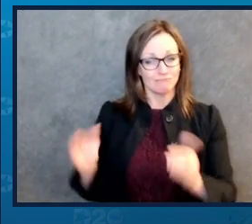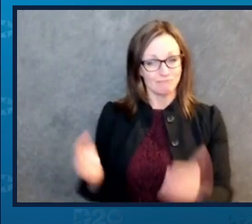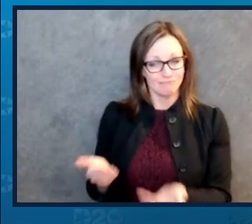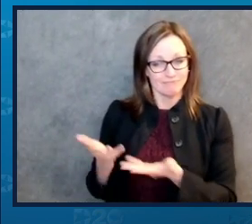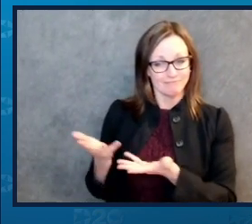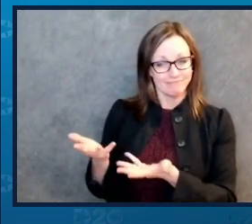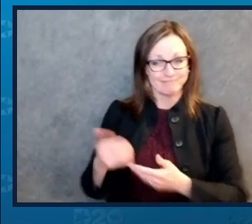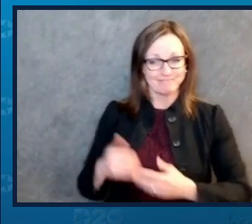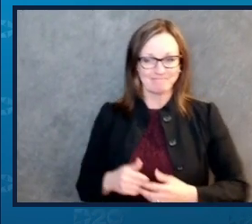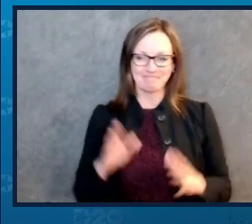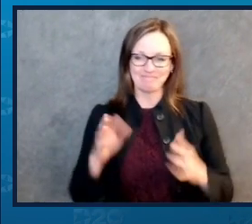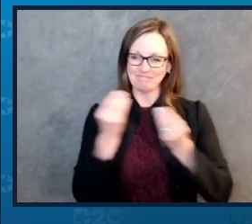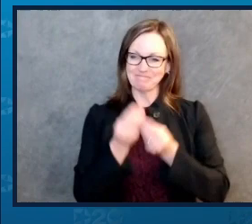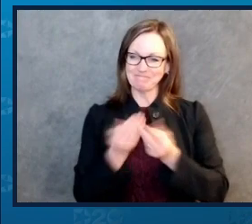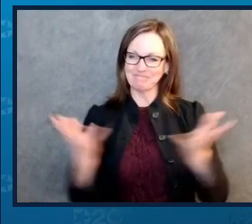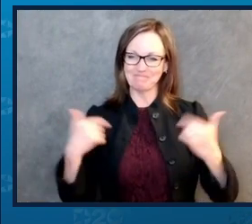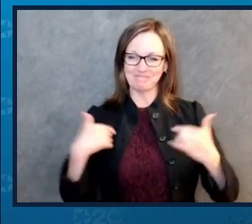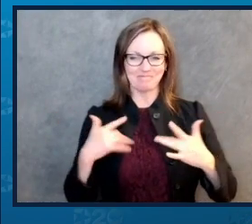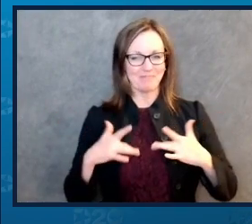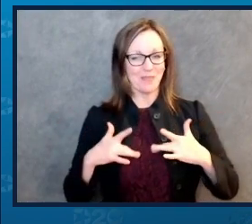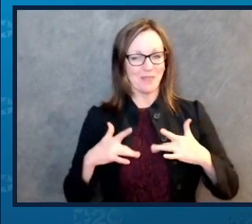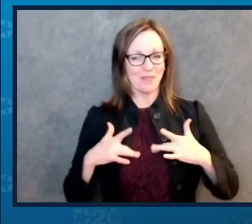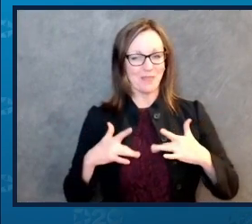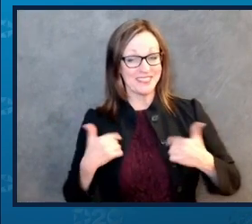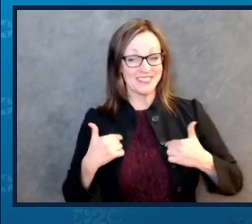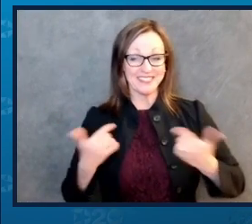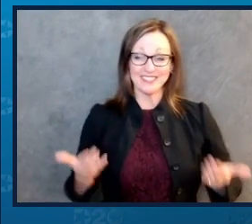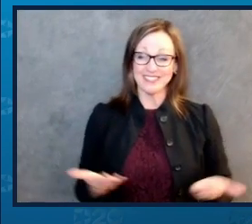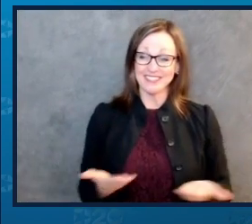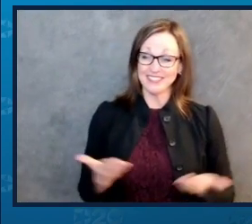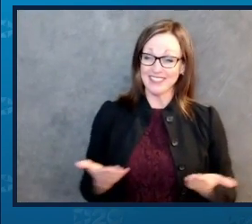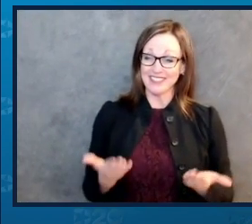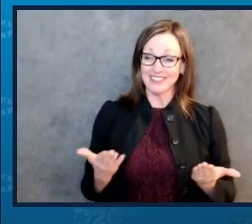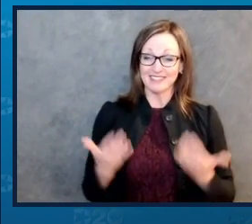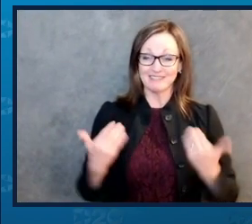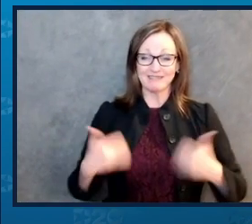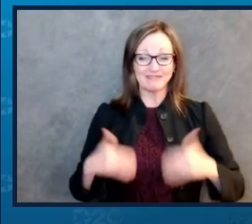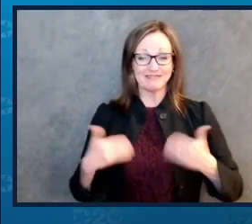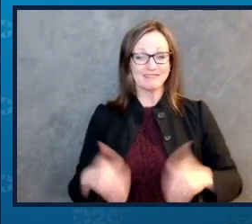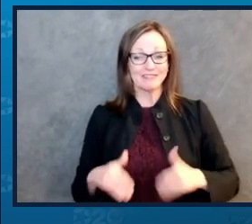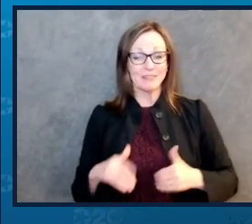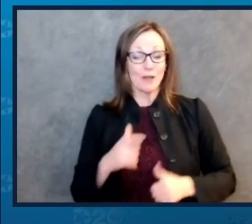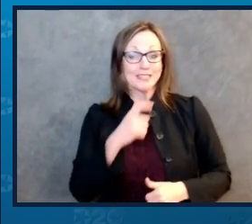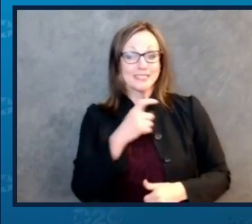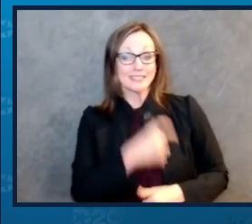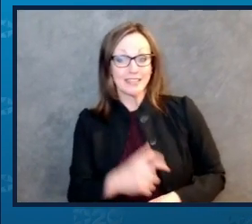DELEGATES AND DISTINGUISHED GUEST, WILL NOM GNAT THE